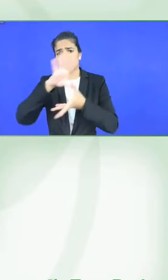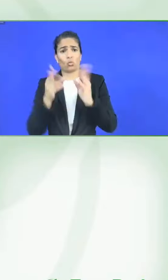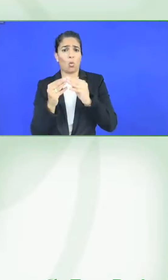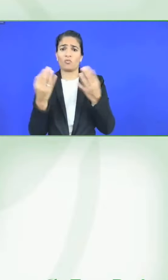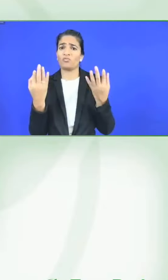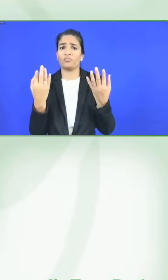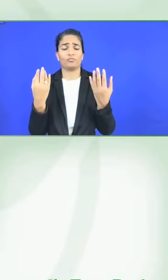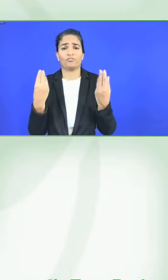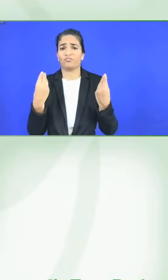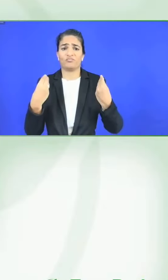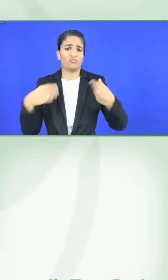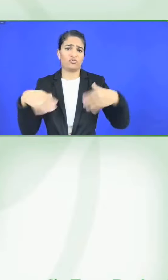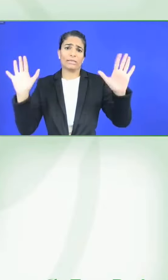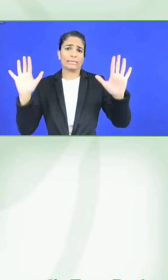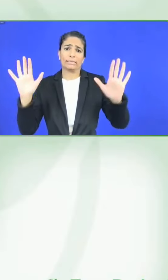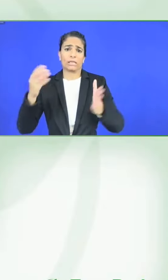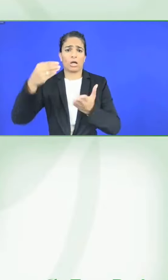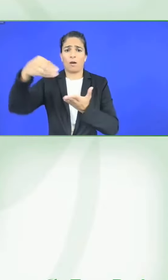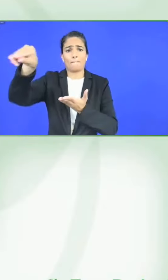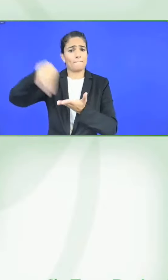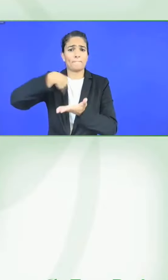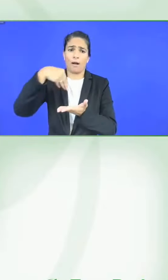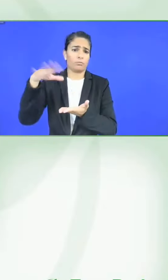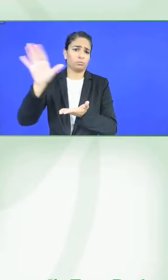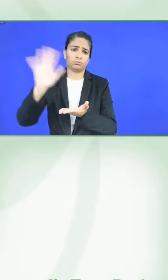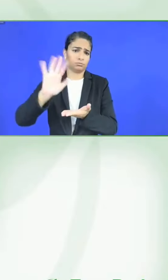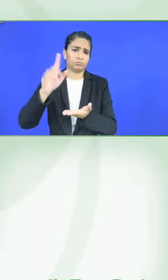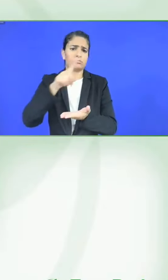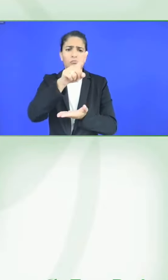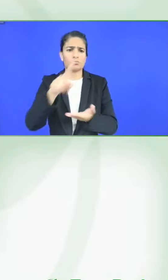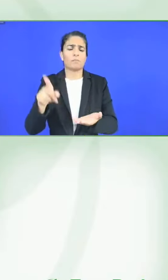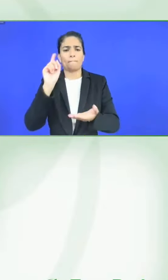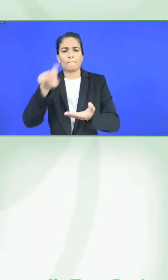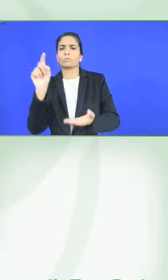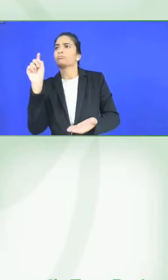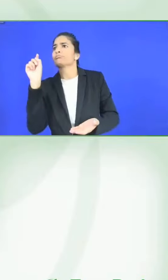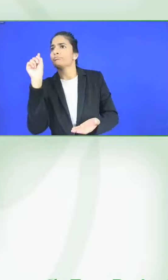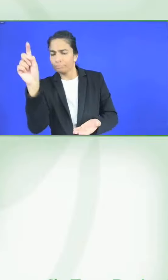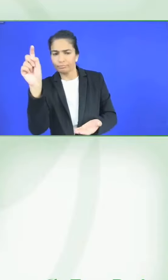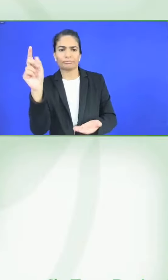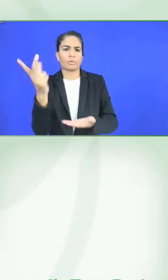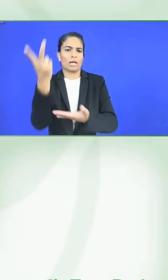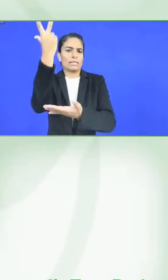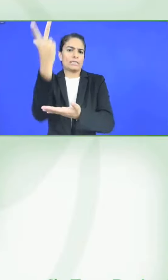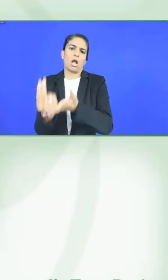For example schools, libraries, community centres.